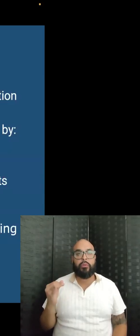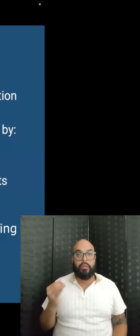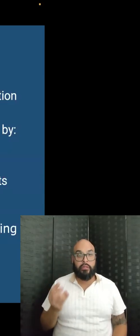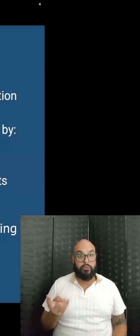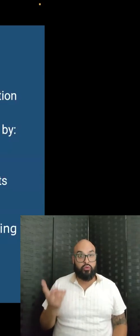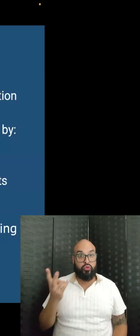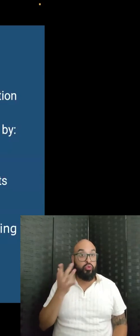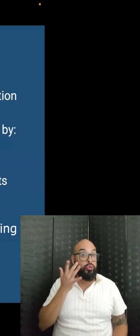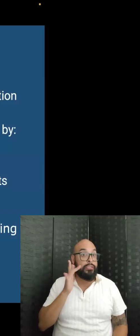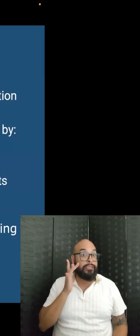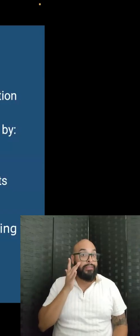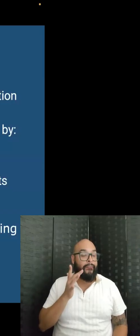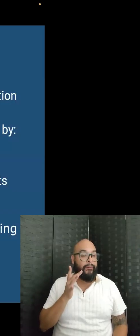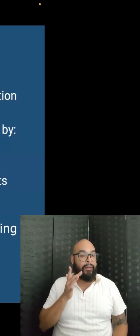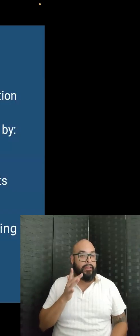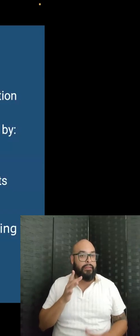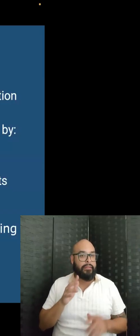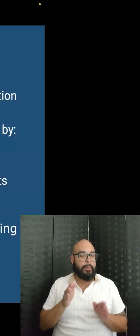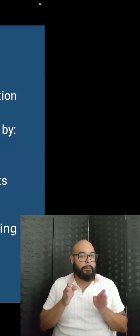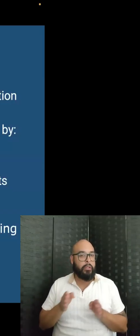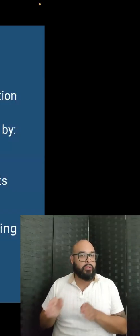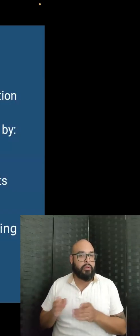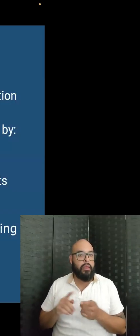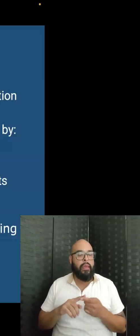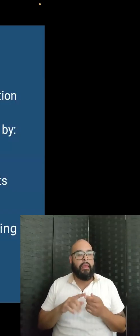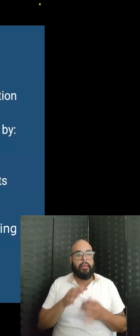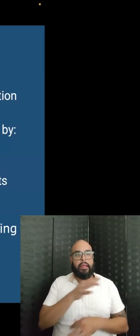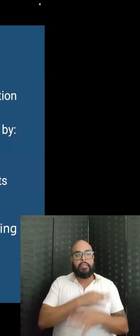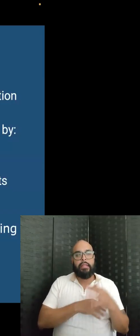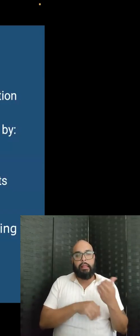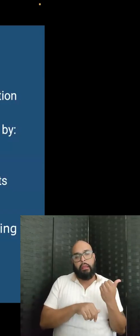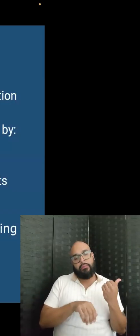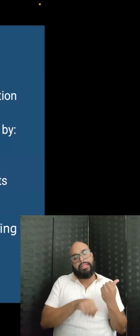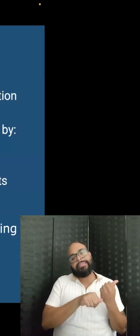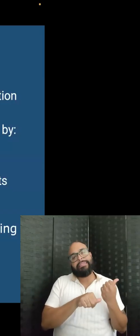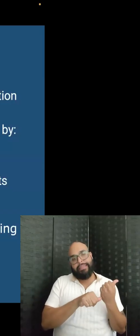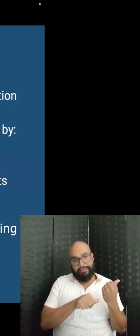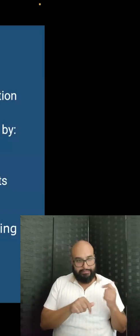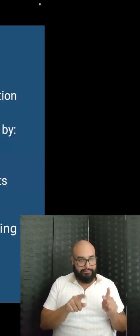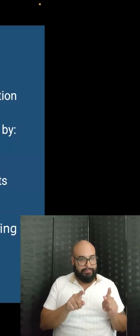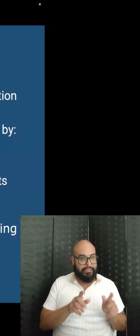So here they're saying, absolutely, there needs to be both the primary examiner and auxiliary examiner.